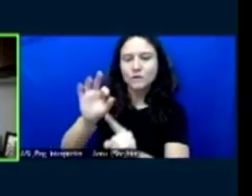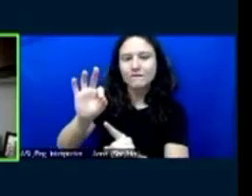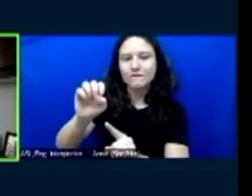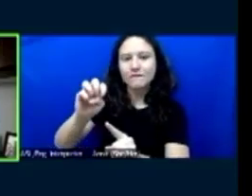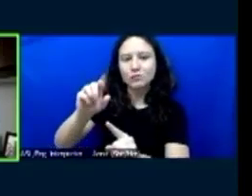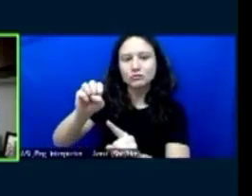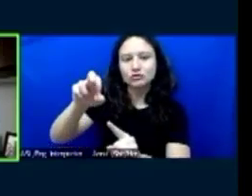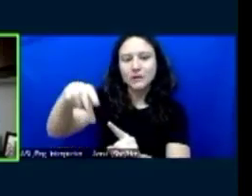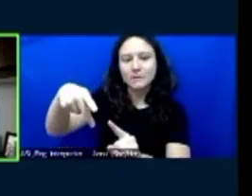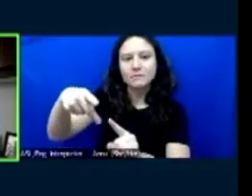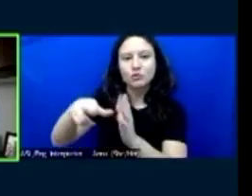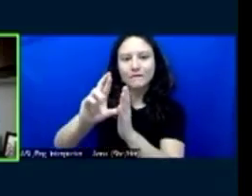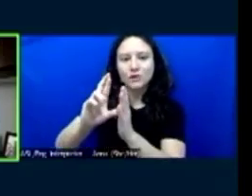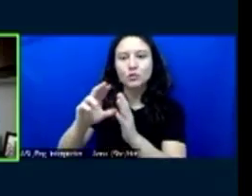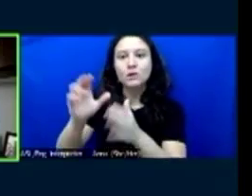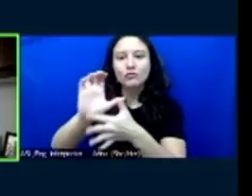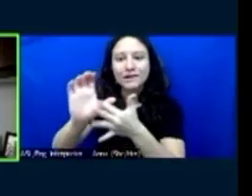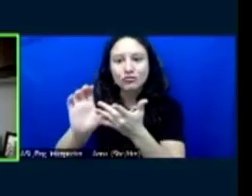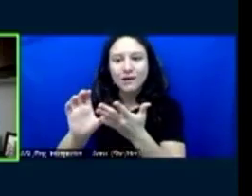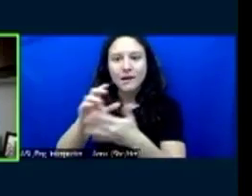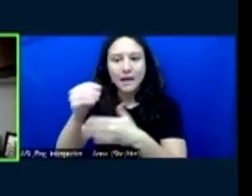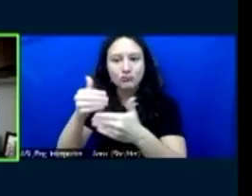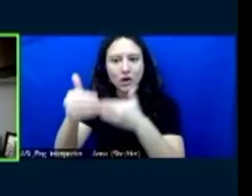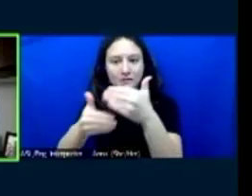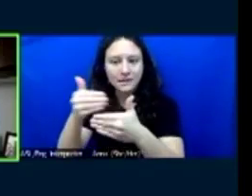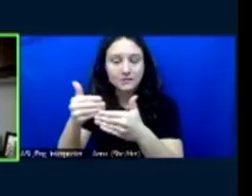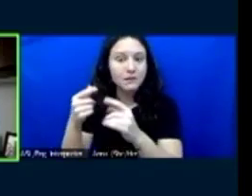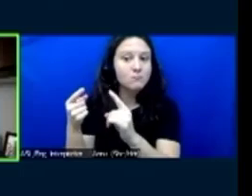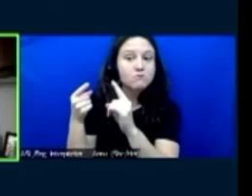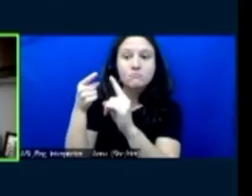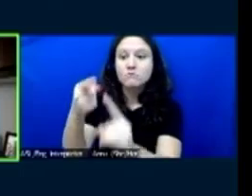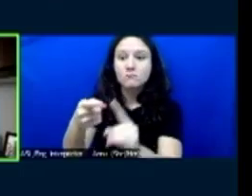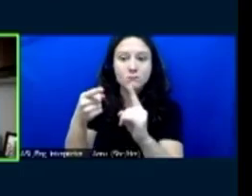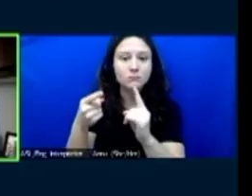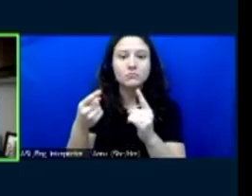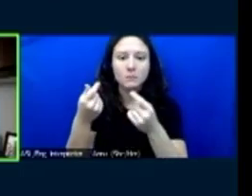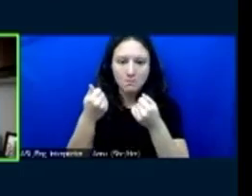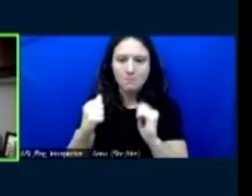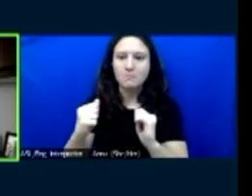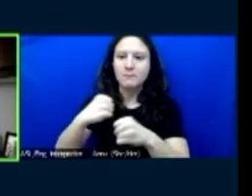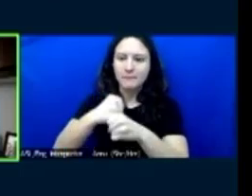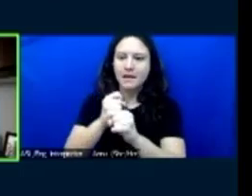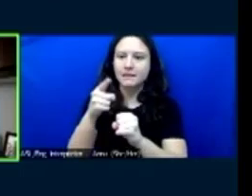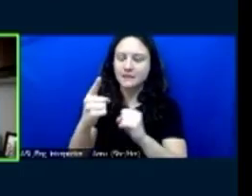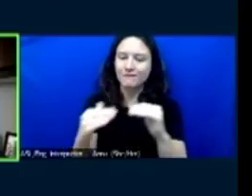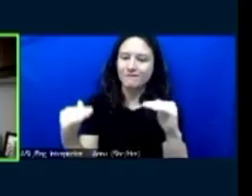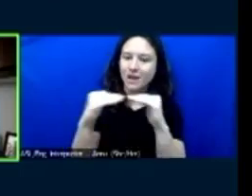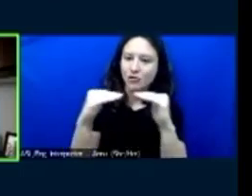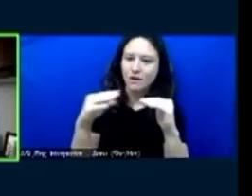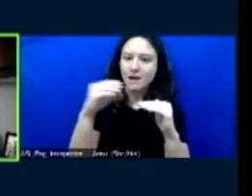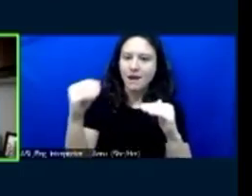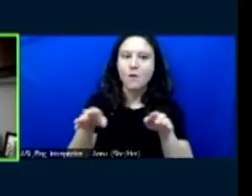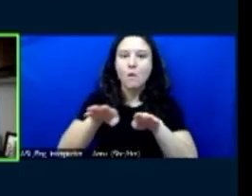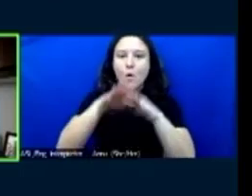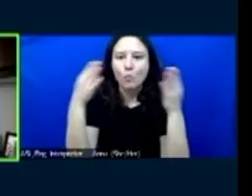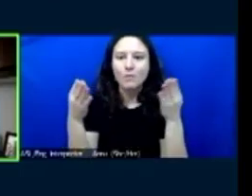with an aim towards making it as fair and open as possible. So, that's an effort underway